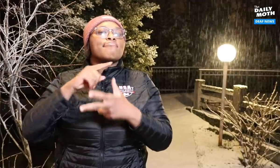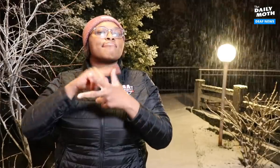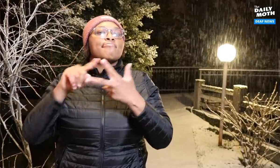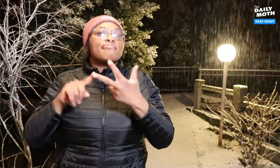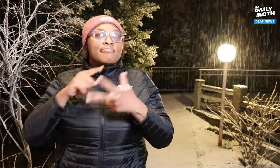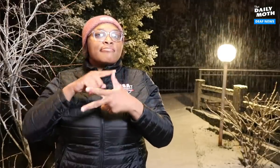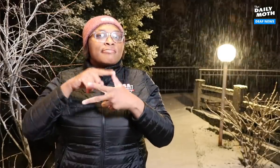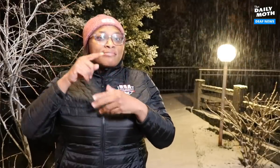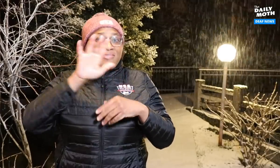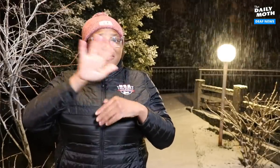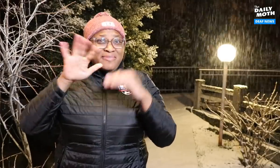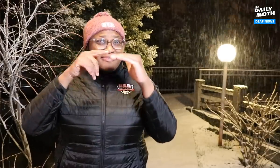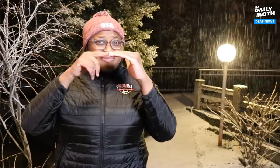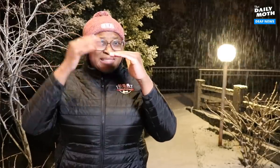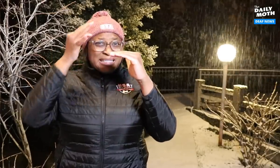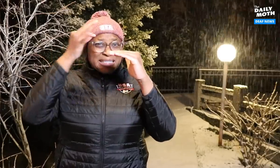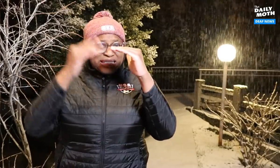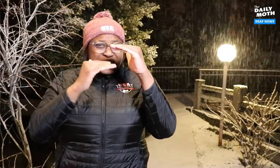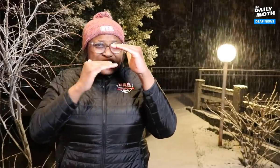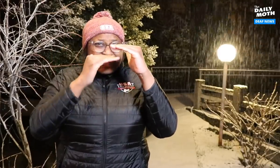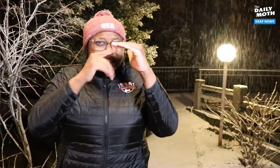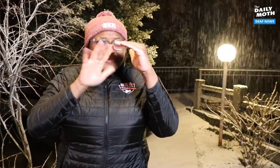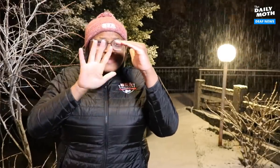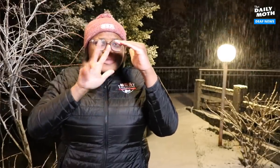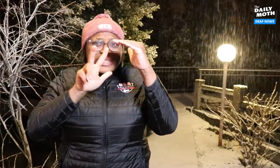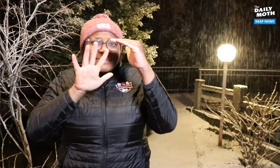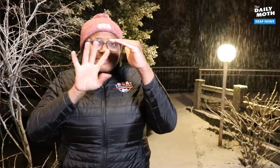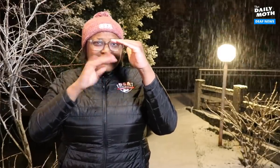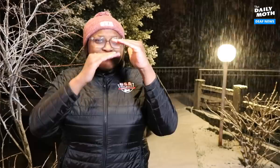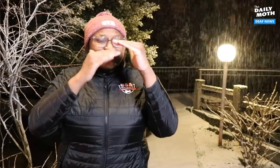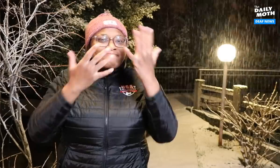because they were just under the threshold —